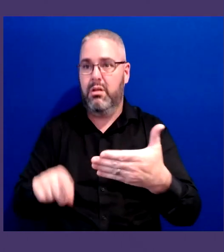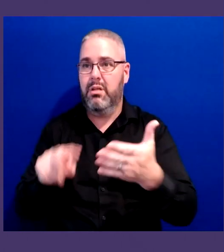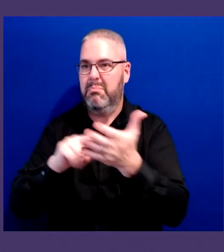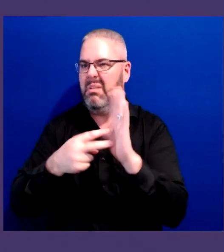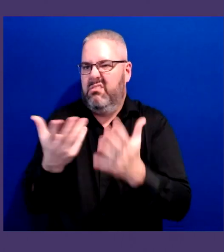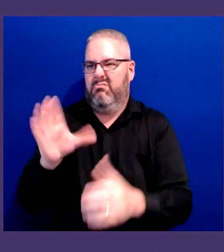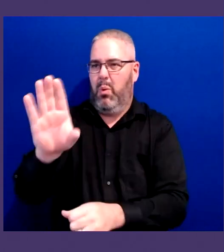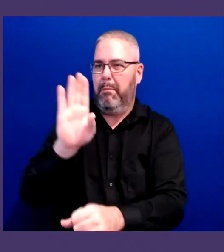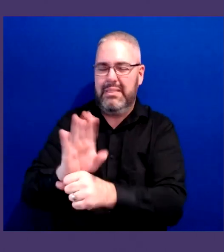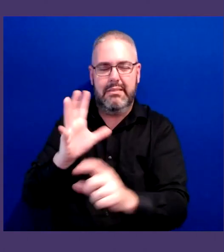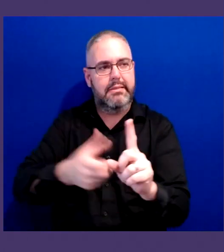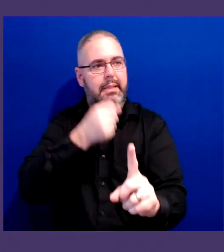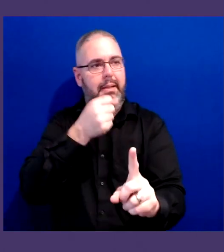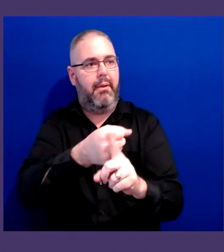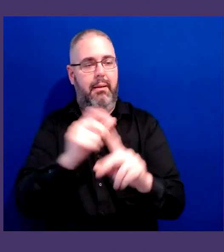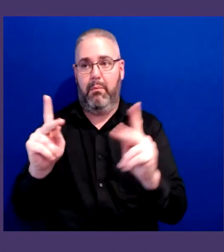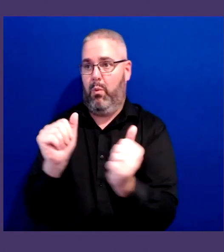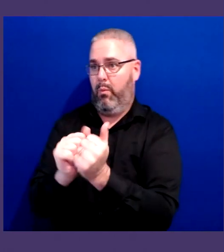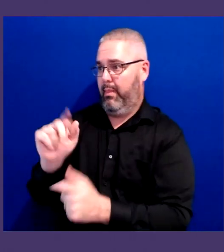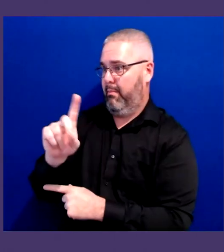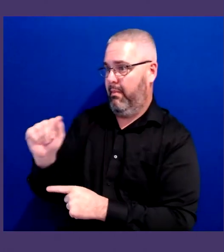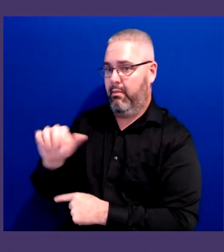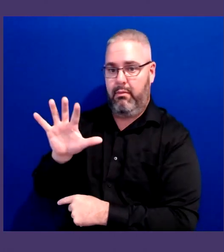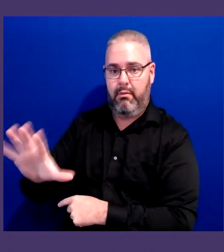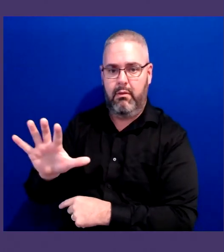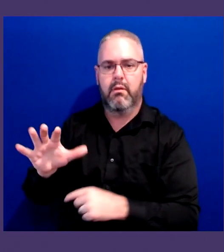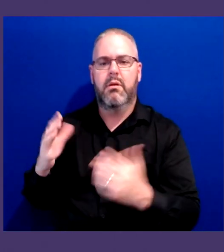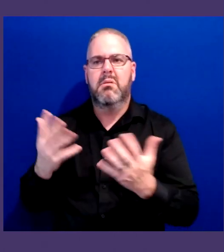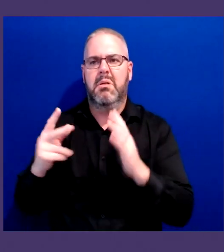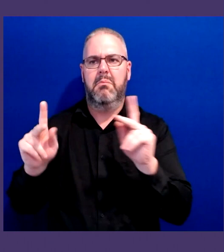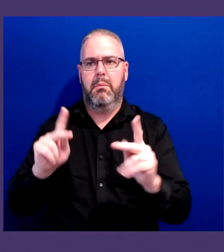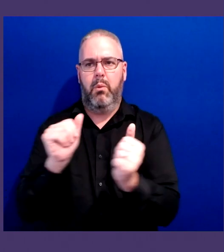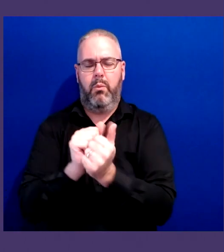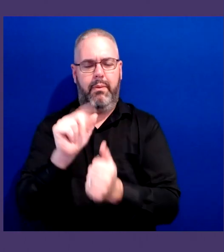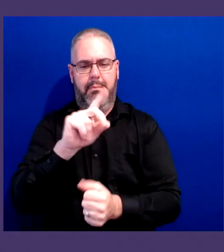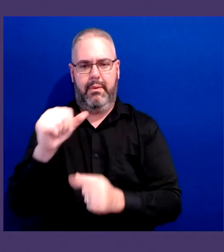on people with disabilities, and what is people with disabilities' impact on your business?